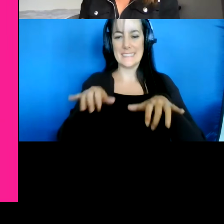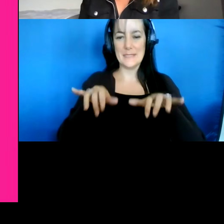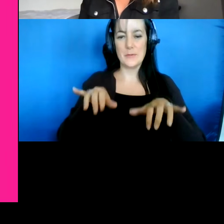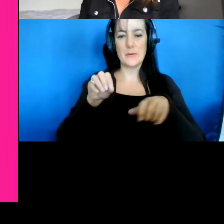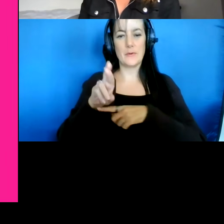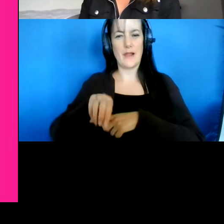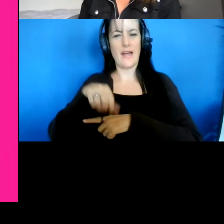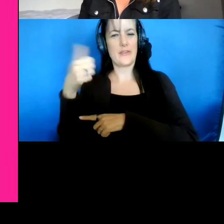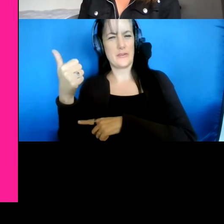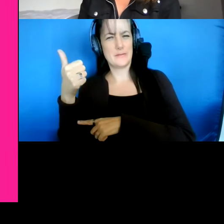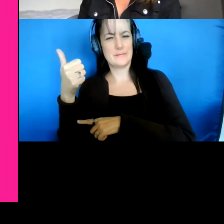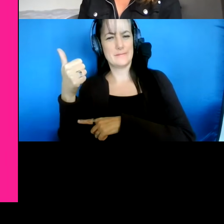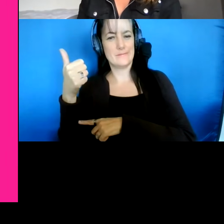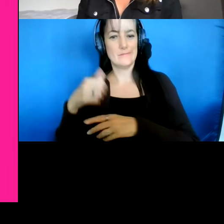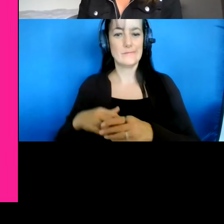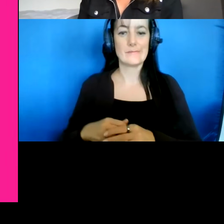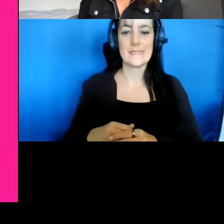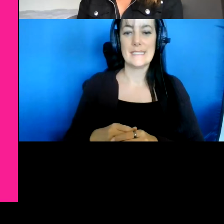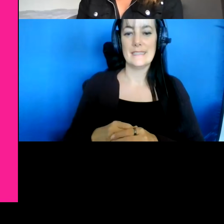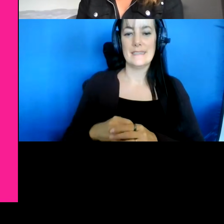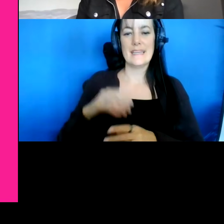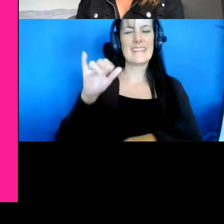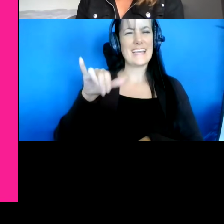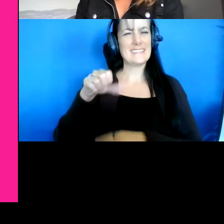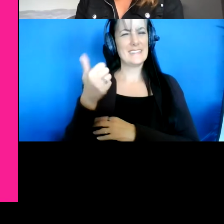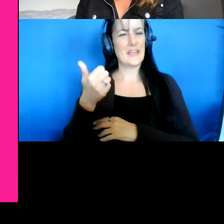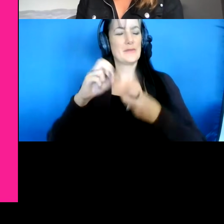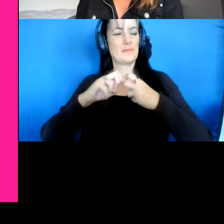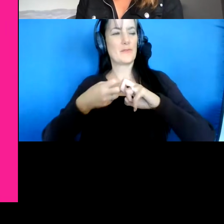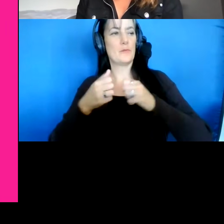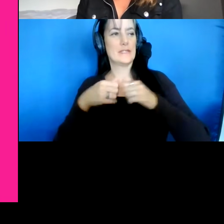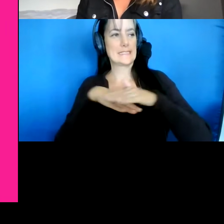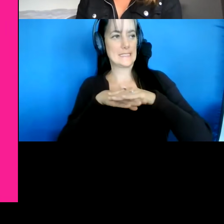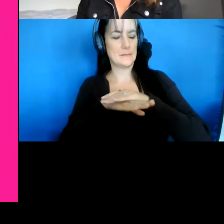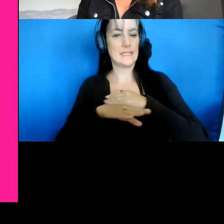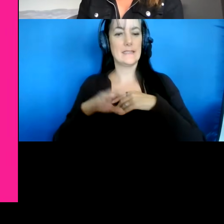another myth with an accessibility. James Williamson is an author and developer with ALS, you may